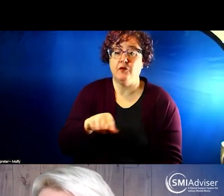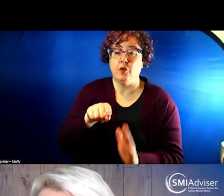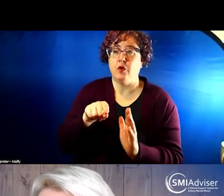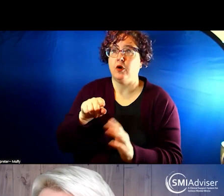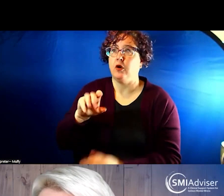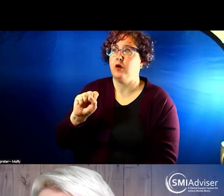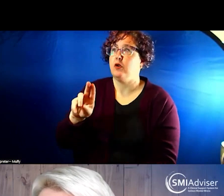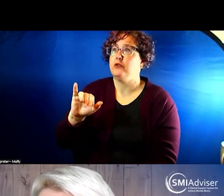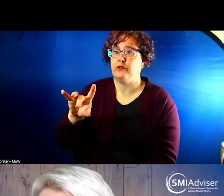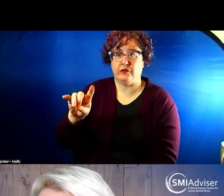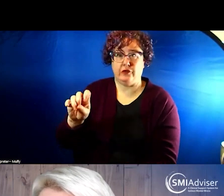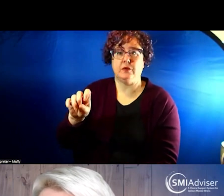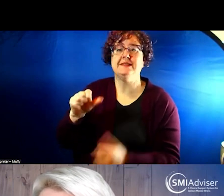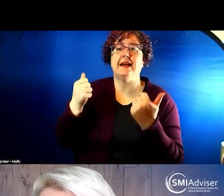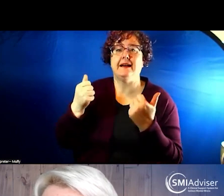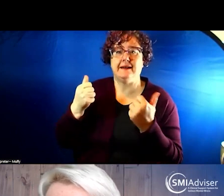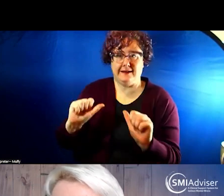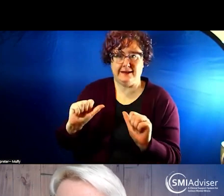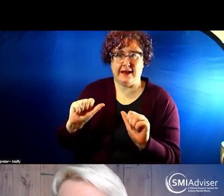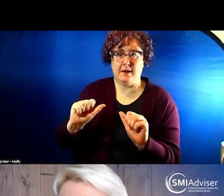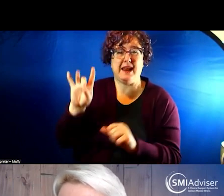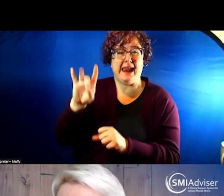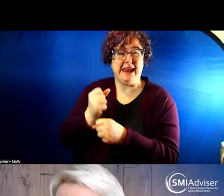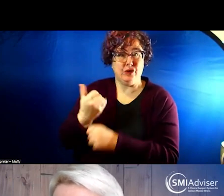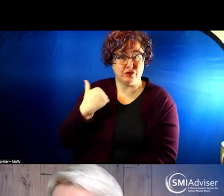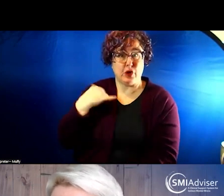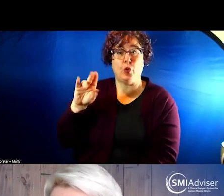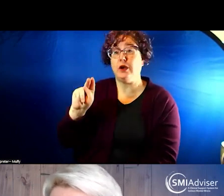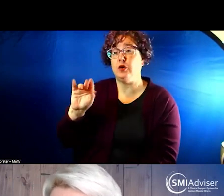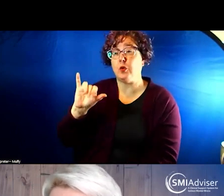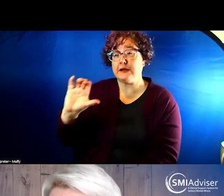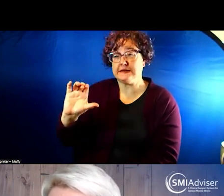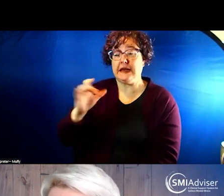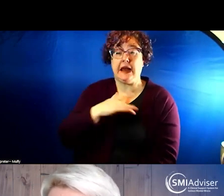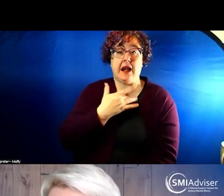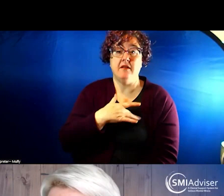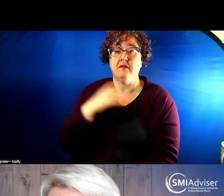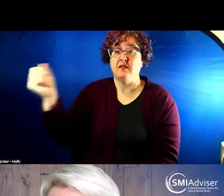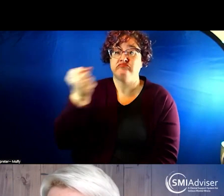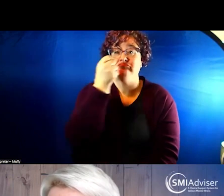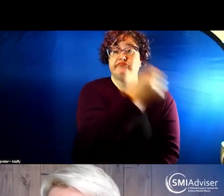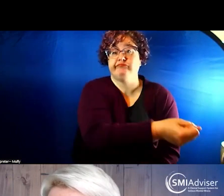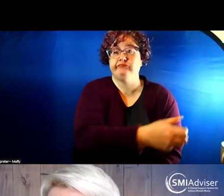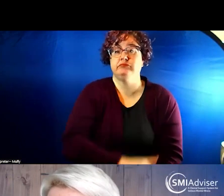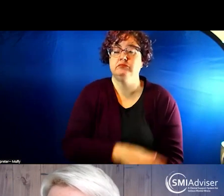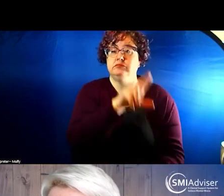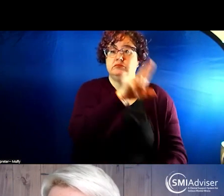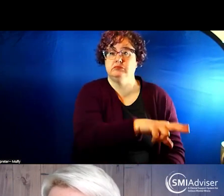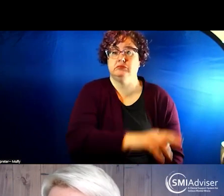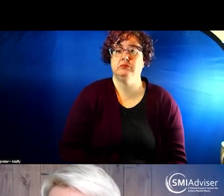EIGHT YEARS AGO IN NEW YORK CITY AND I FELT LIKE I WAS PUT INTO A PLACE WHERE I WAS WAITING FOR THEM TO SAY IT IS OKAY FOR YOU